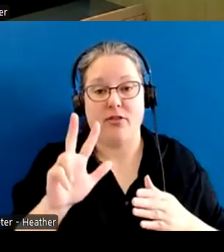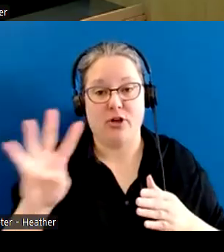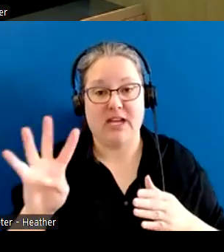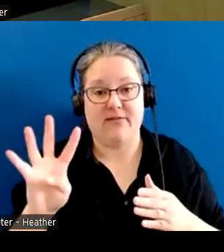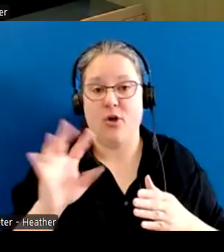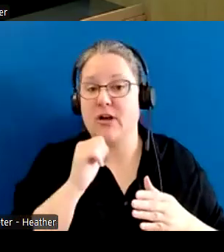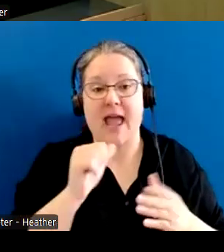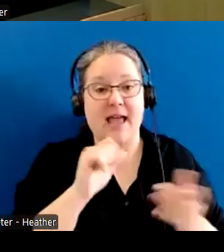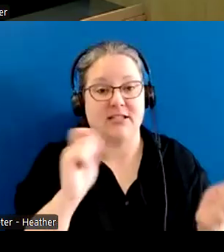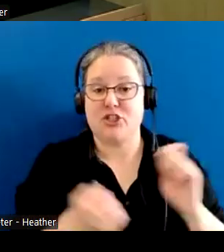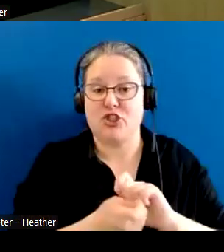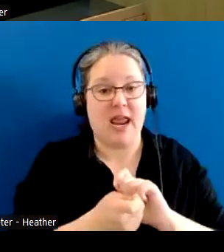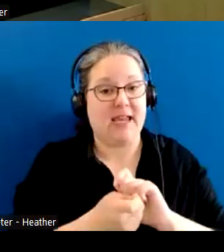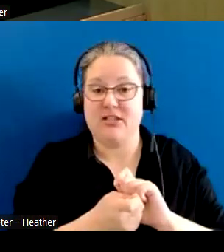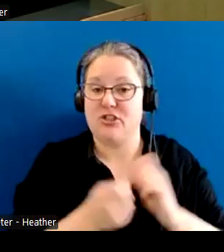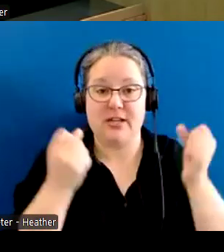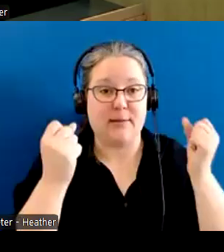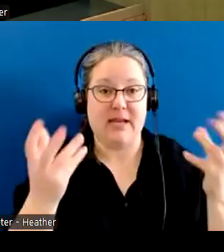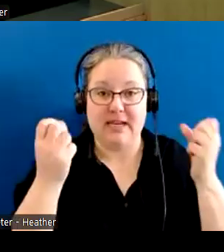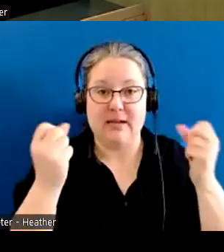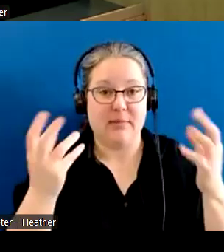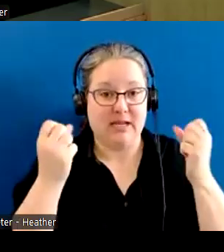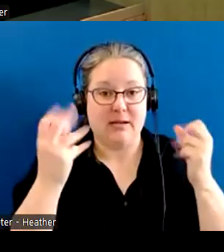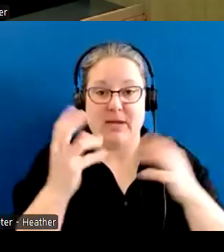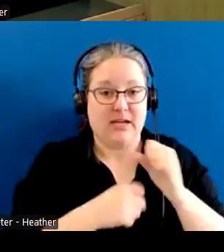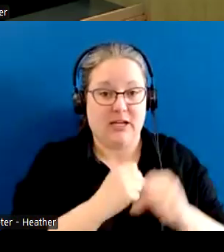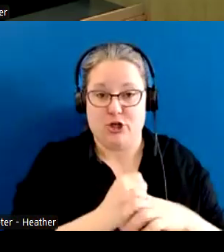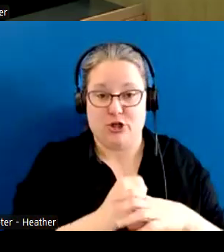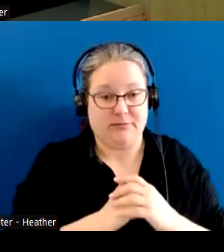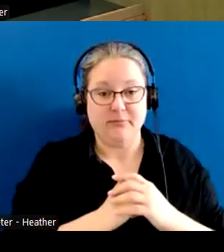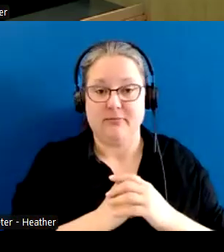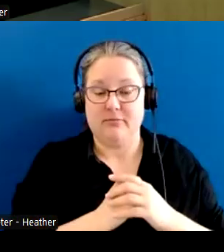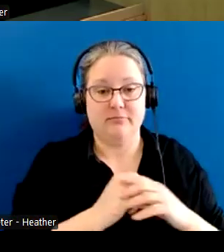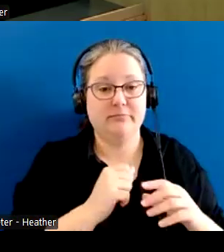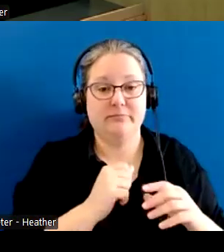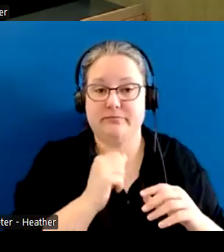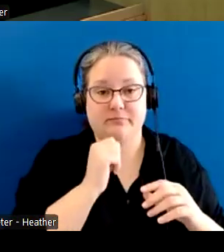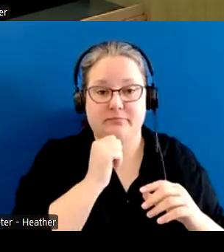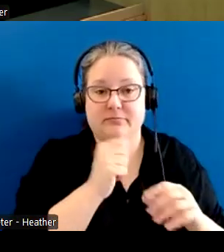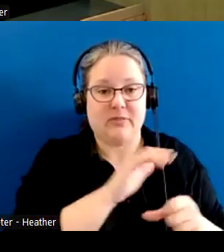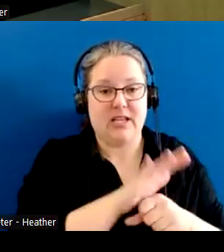hasn't changed in decades and we don't it doesn't fund it isn't enough money to fund an adequate